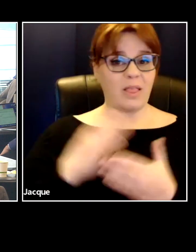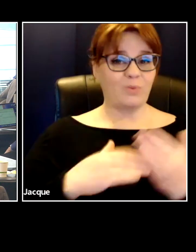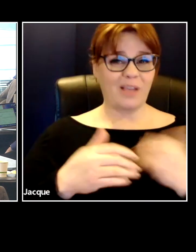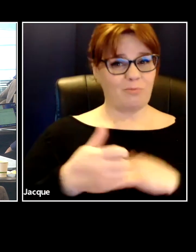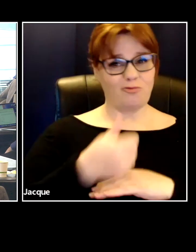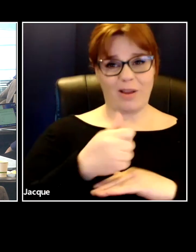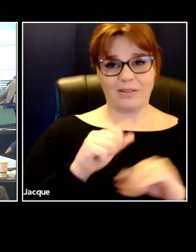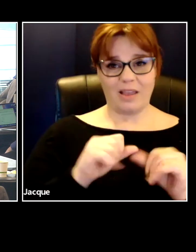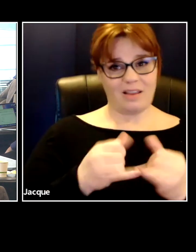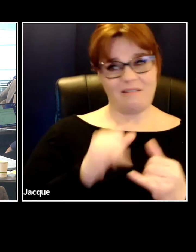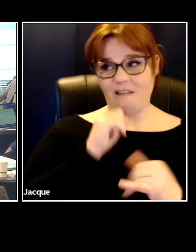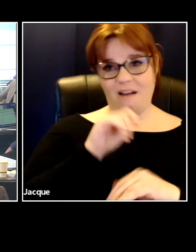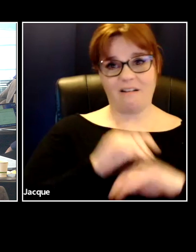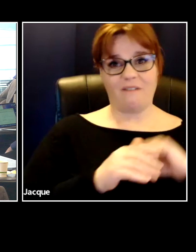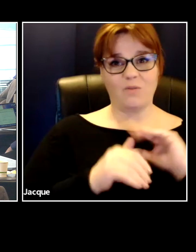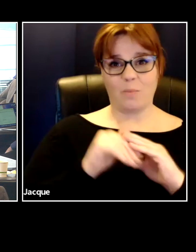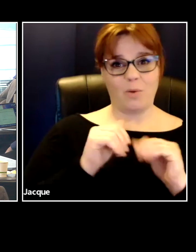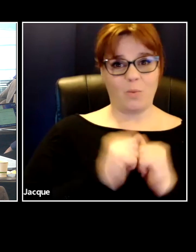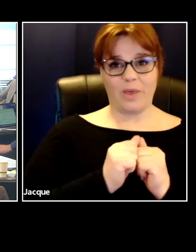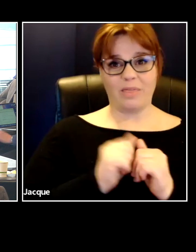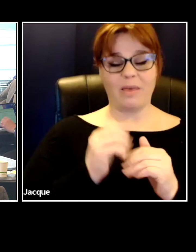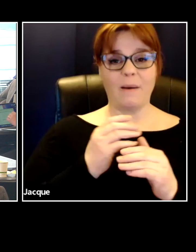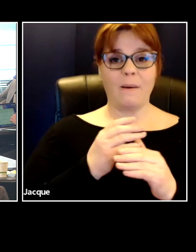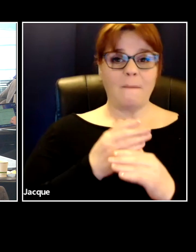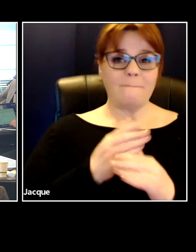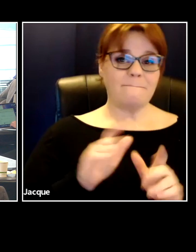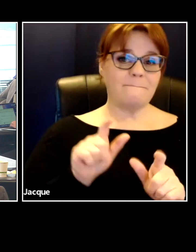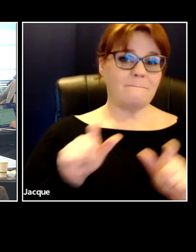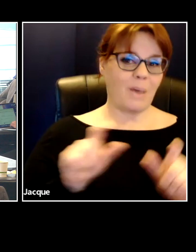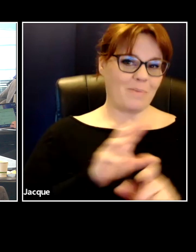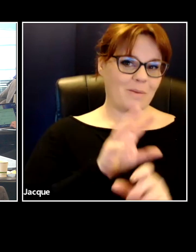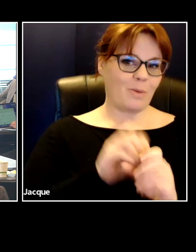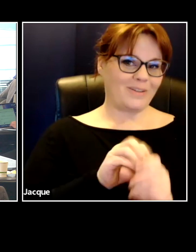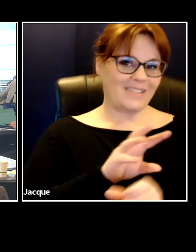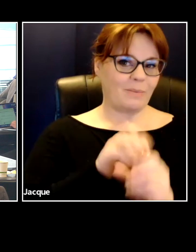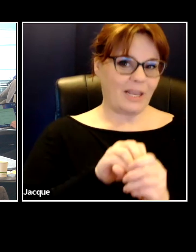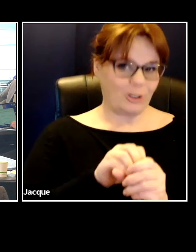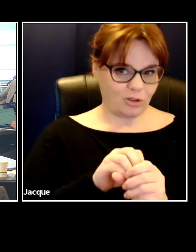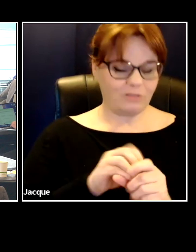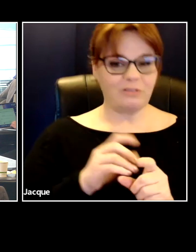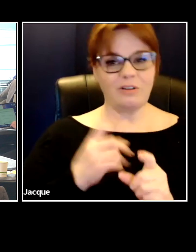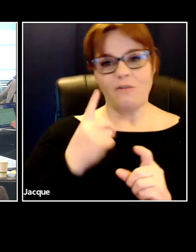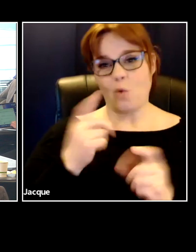terribly comfortable with public participation or all for multiple reasons. And again,